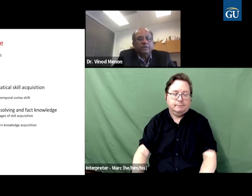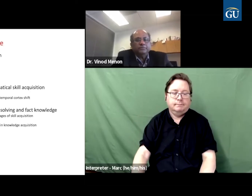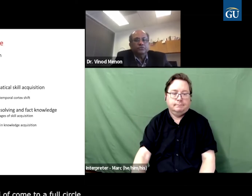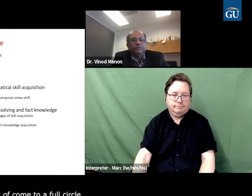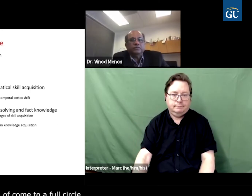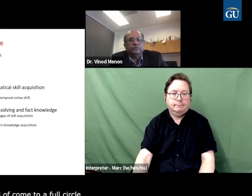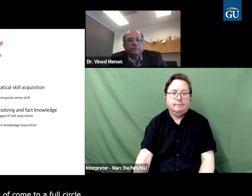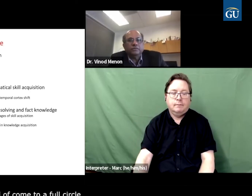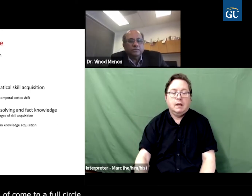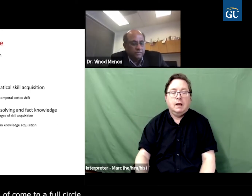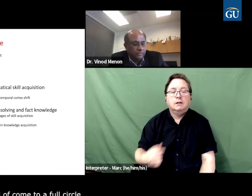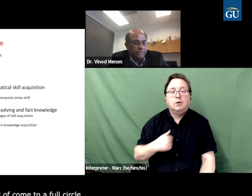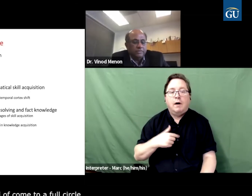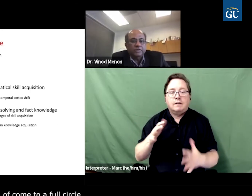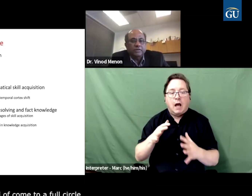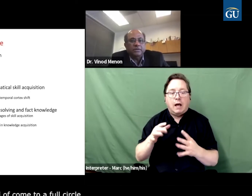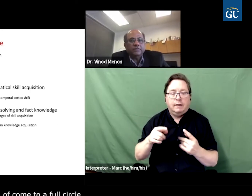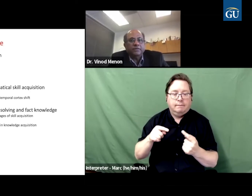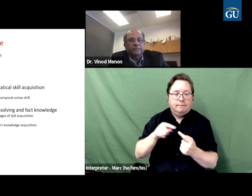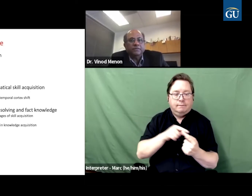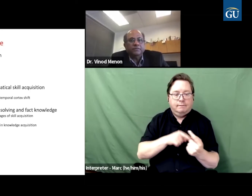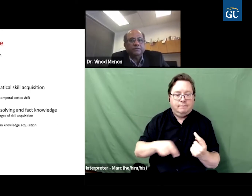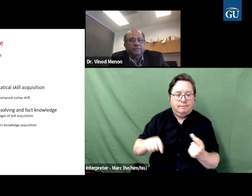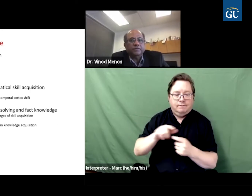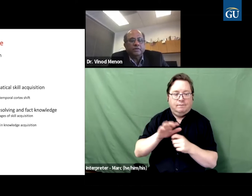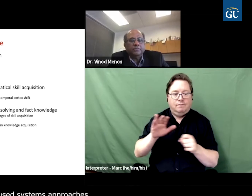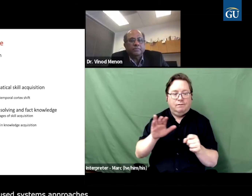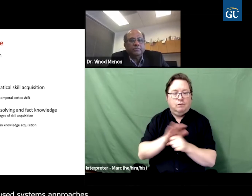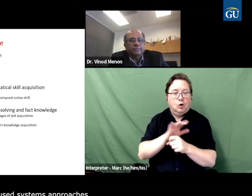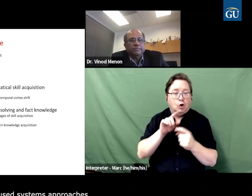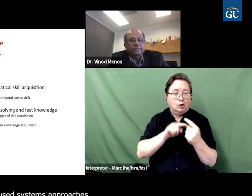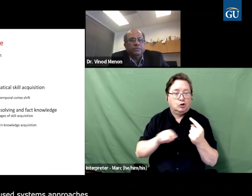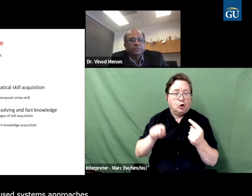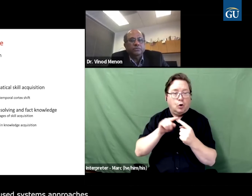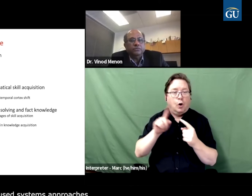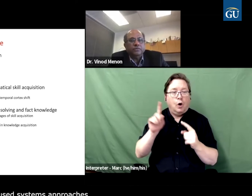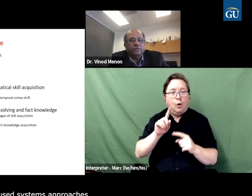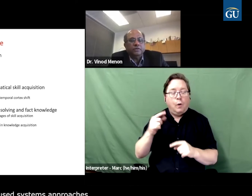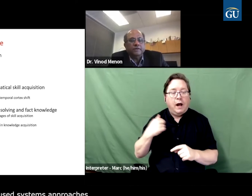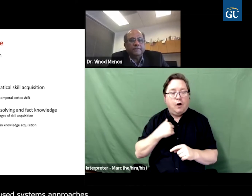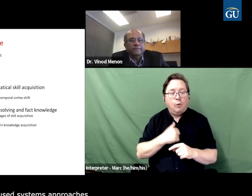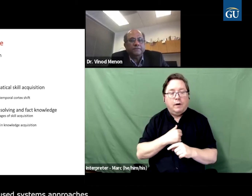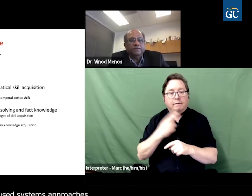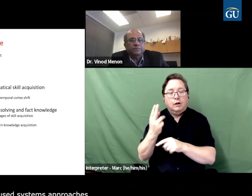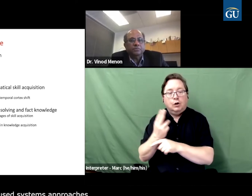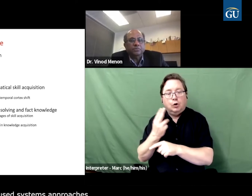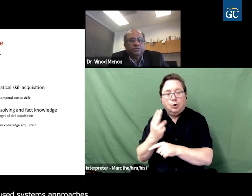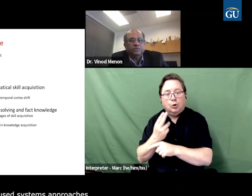so i've kind of come to a full circle where we've